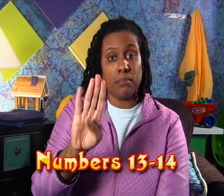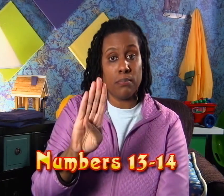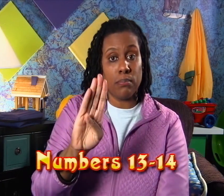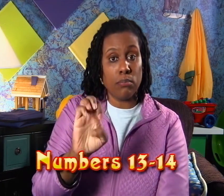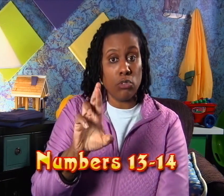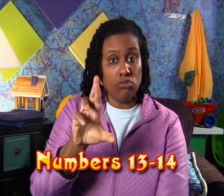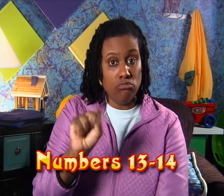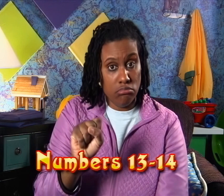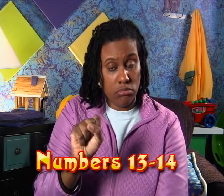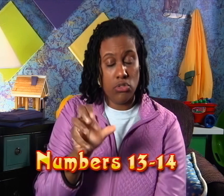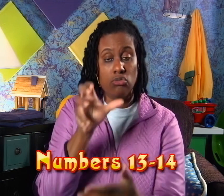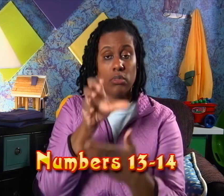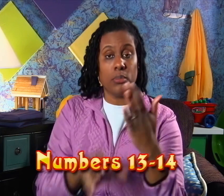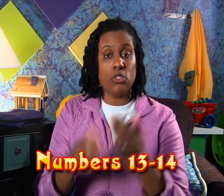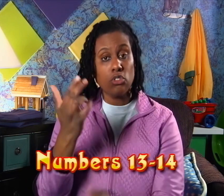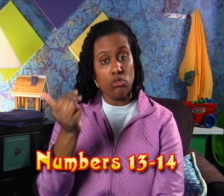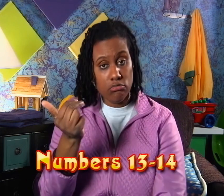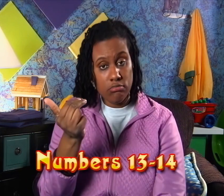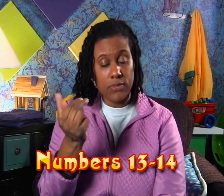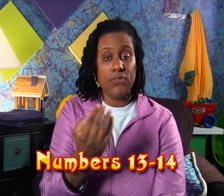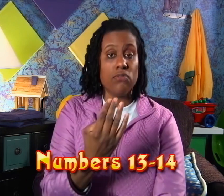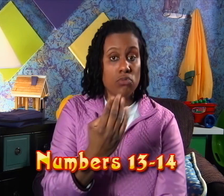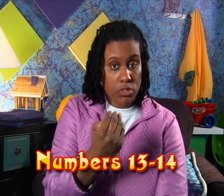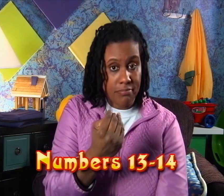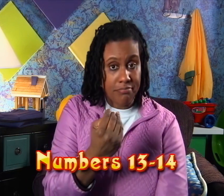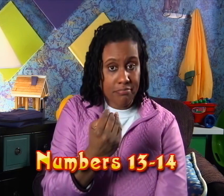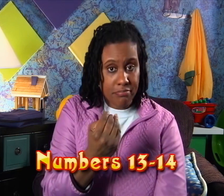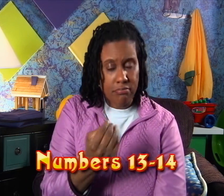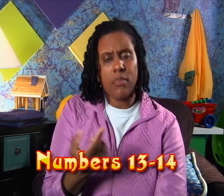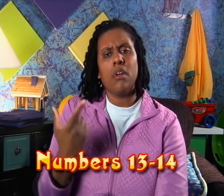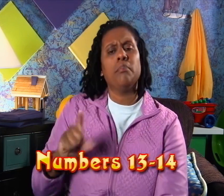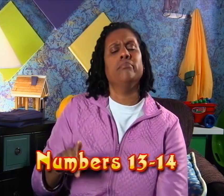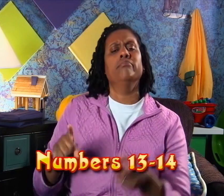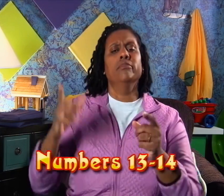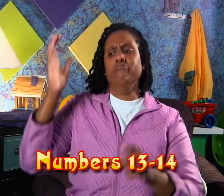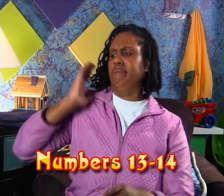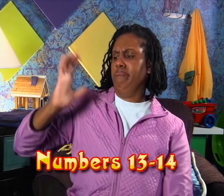IN THE BOOK OF NUMBERS, CHAPTER 13 AND 14.